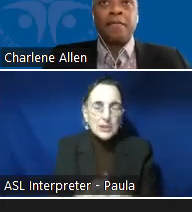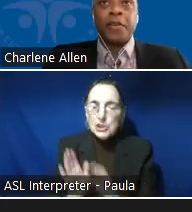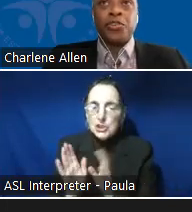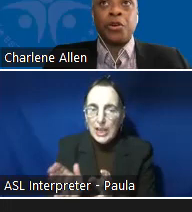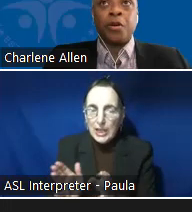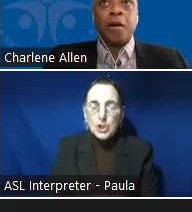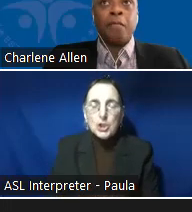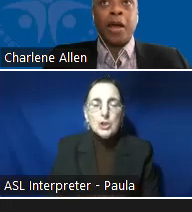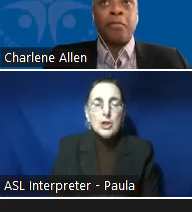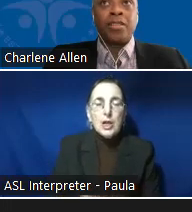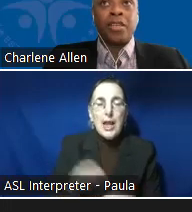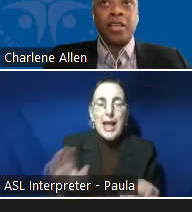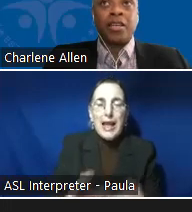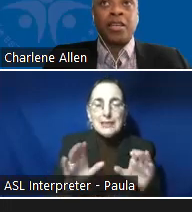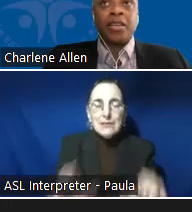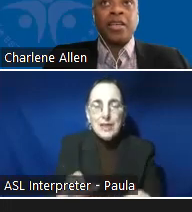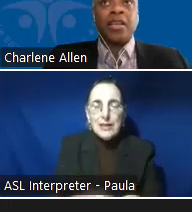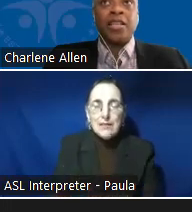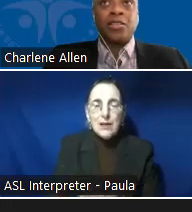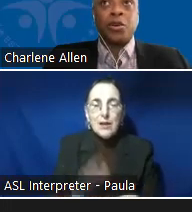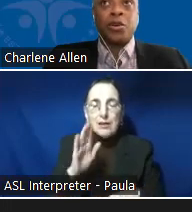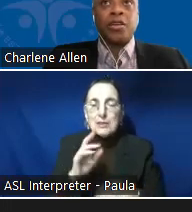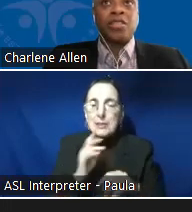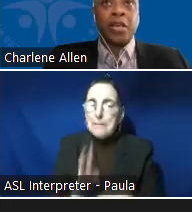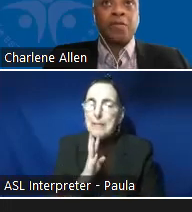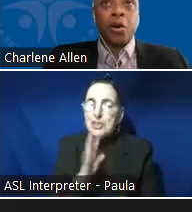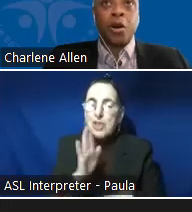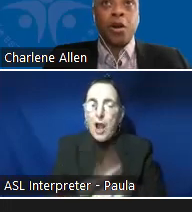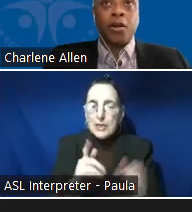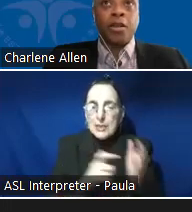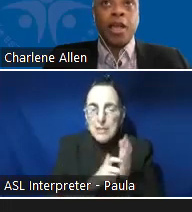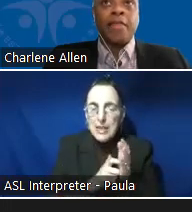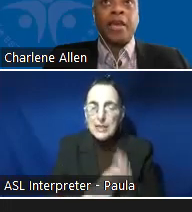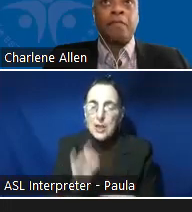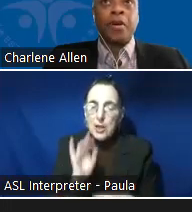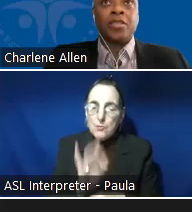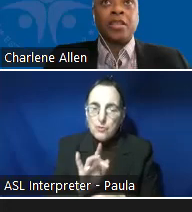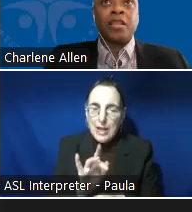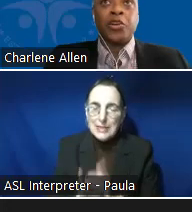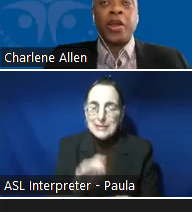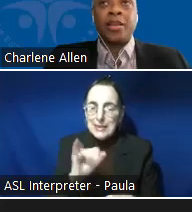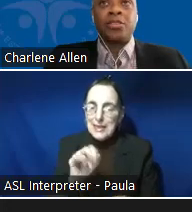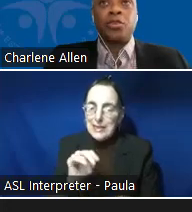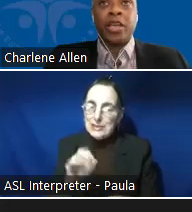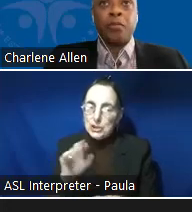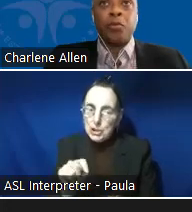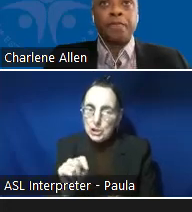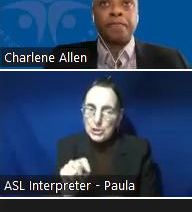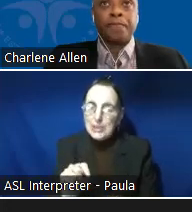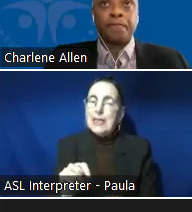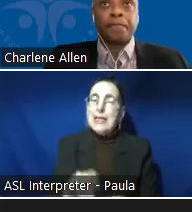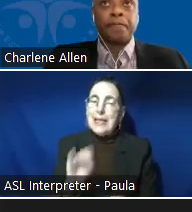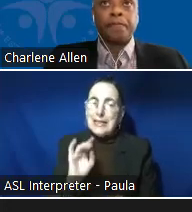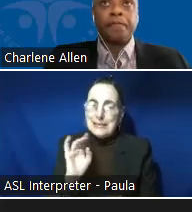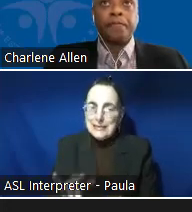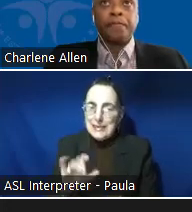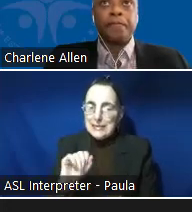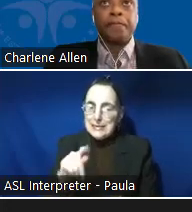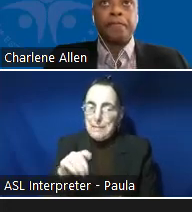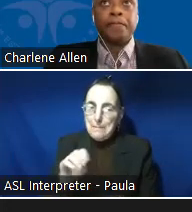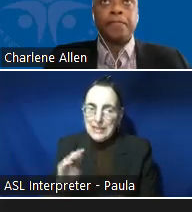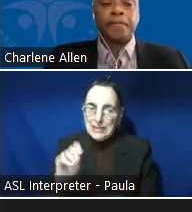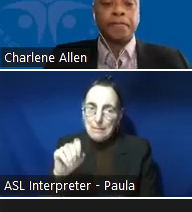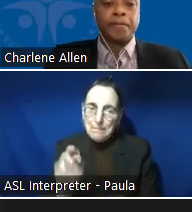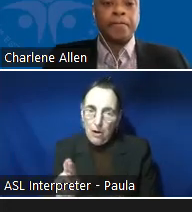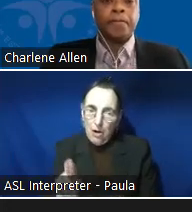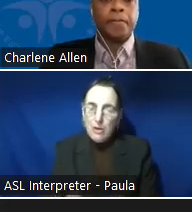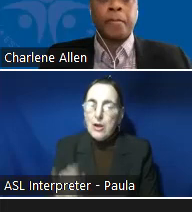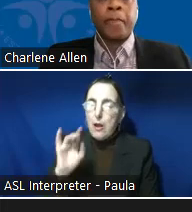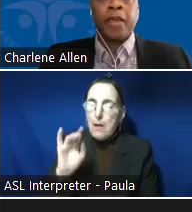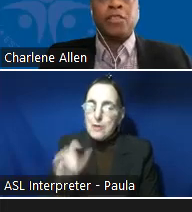feature by pressing insert, and then pressing the letter S on the keyboard.